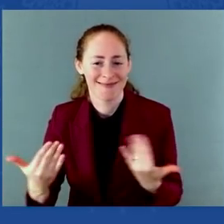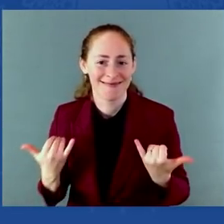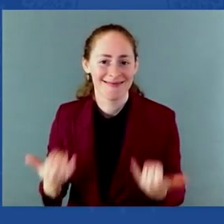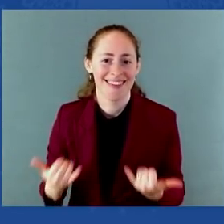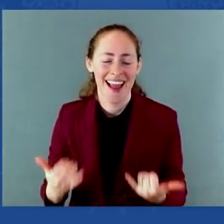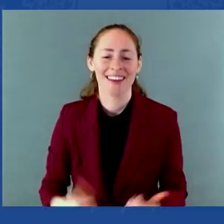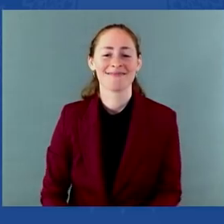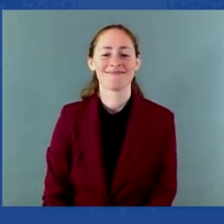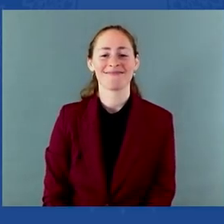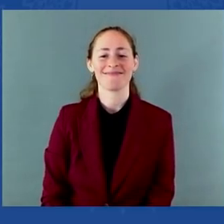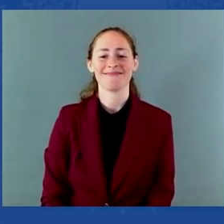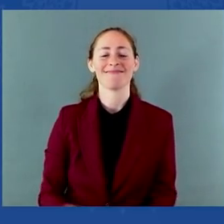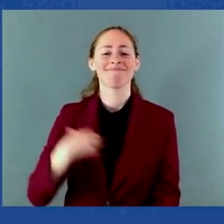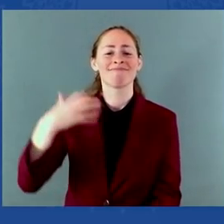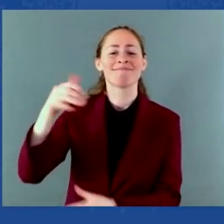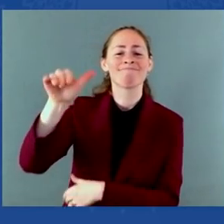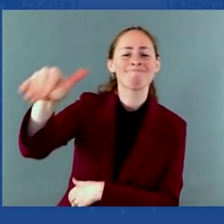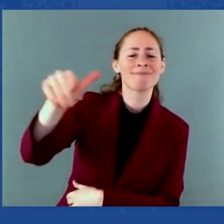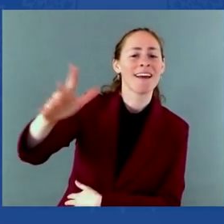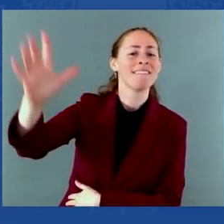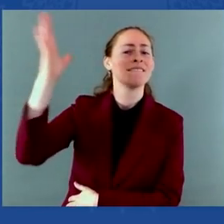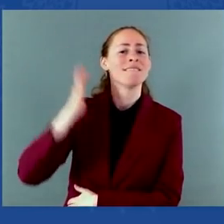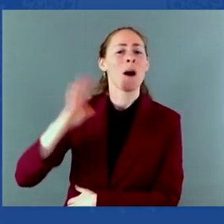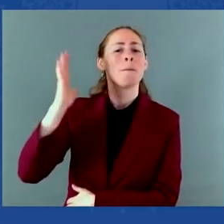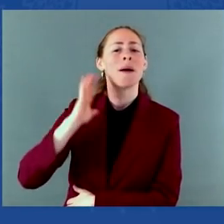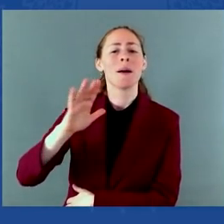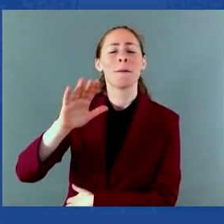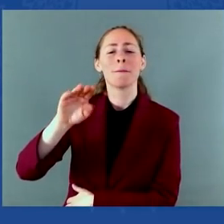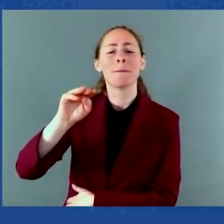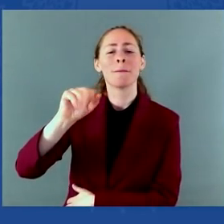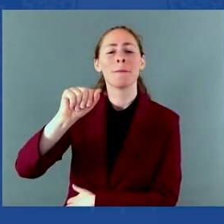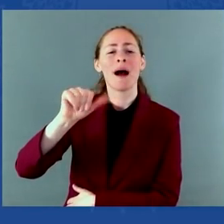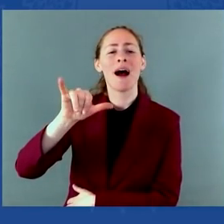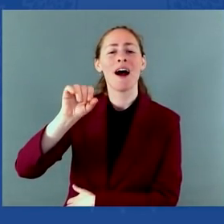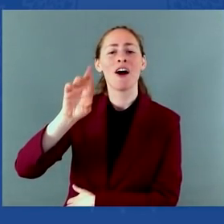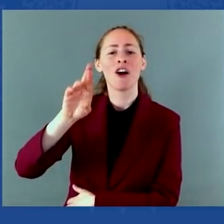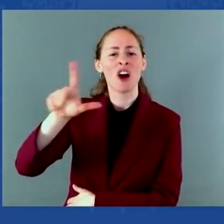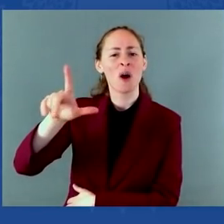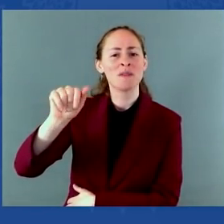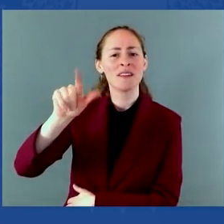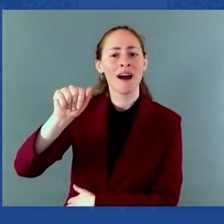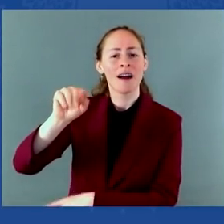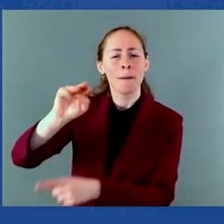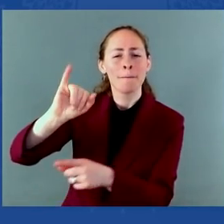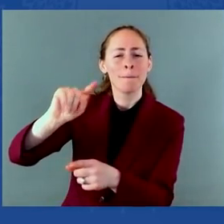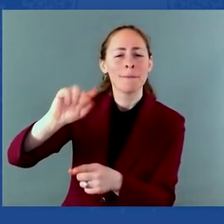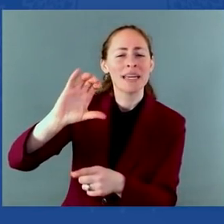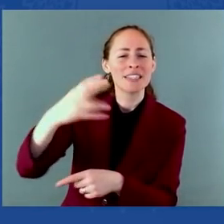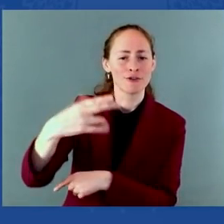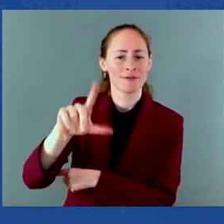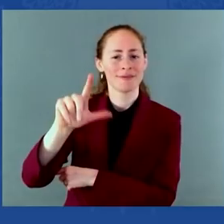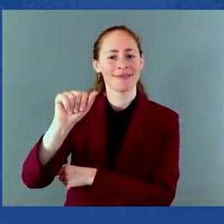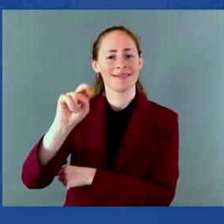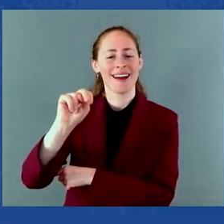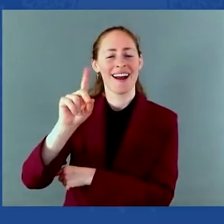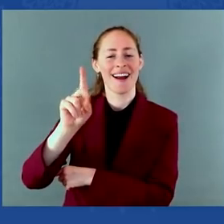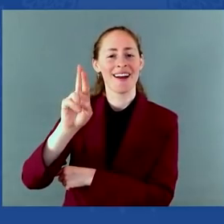Mitch Landrieu -- where are you, Mitch? Right there. He -- by the way, Mitch loves the cold and snow. What -- Mitch is going to do